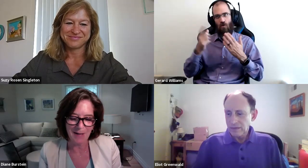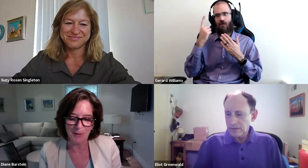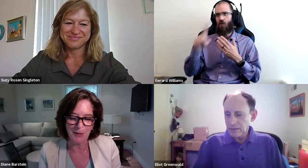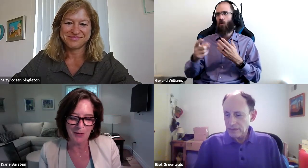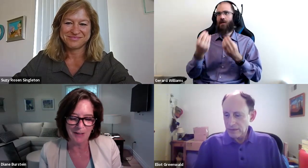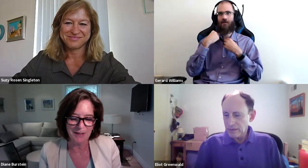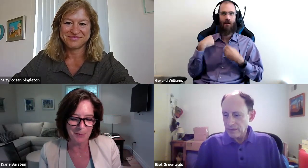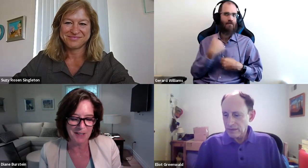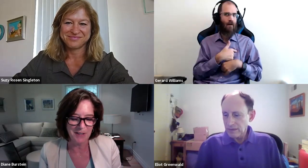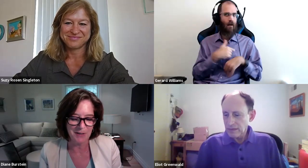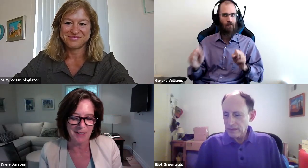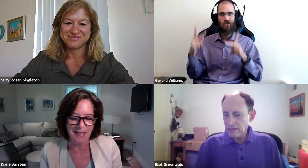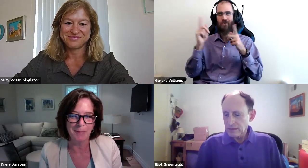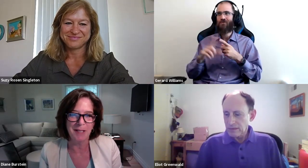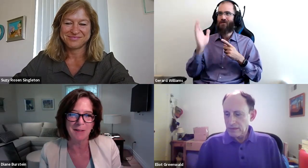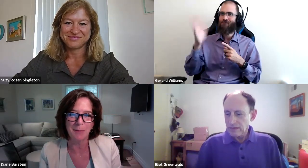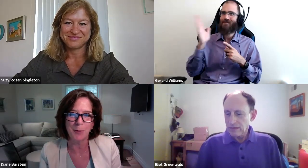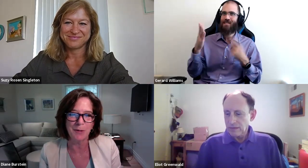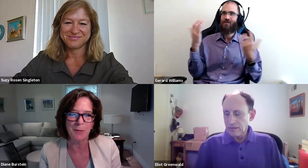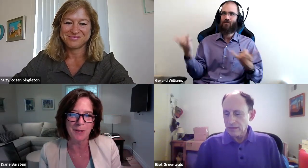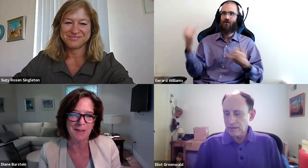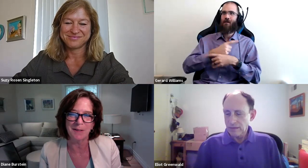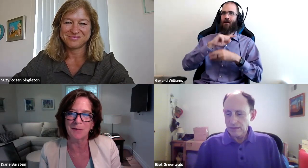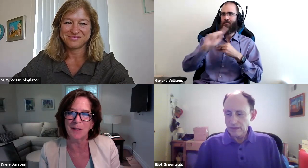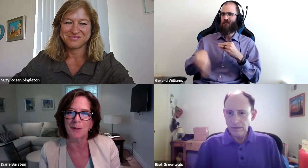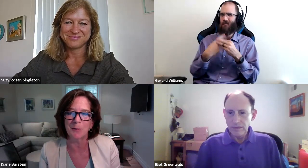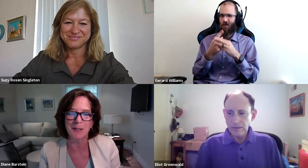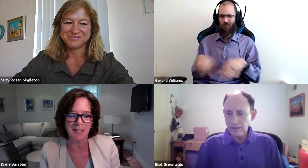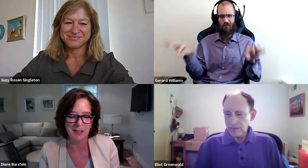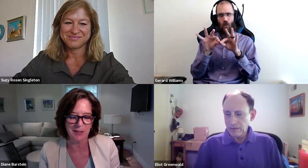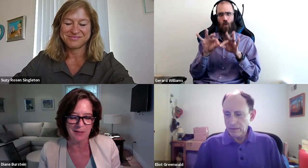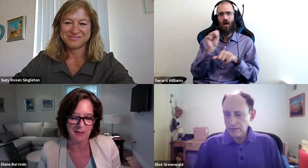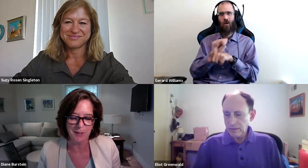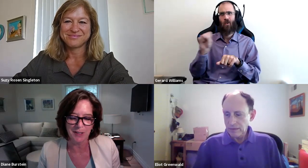opportunity to speak here today about the important work that the Federal Communications